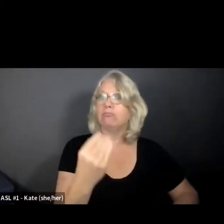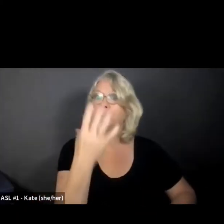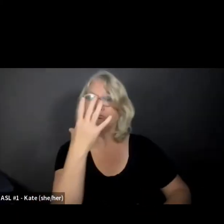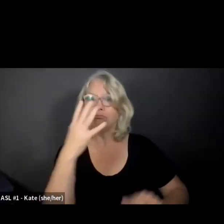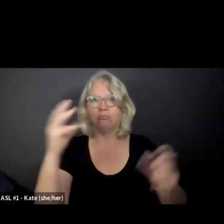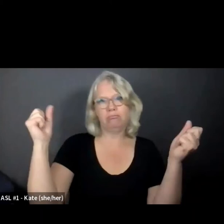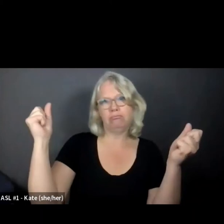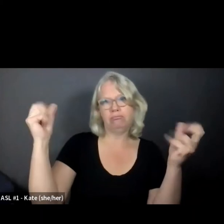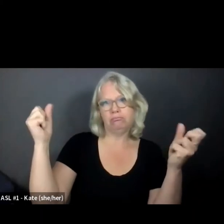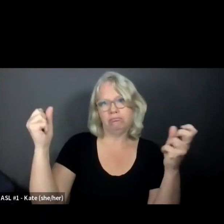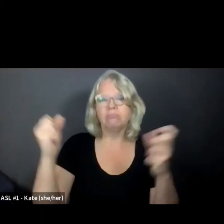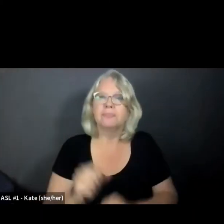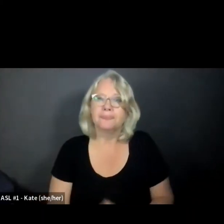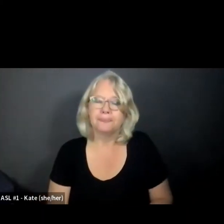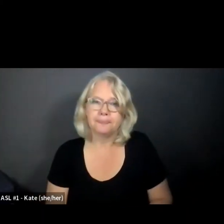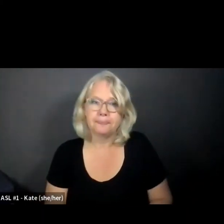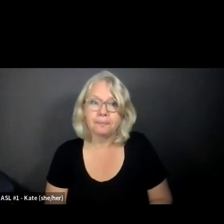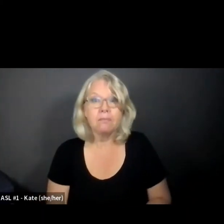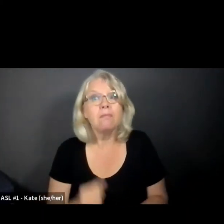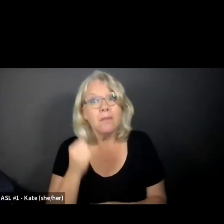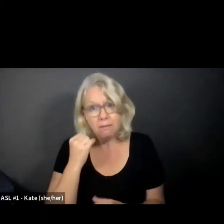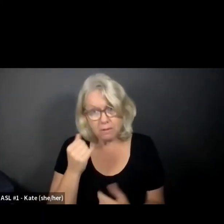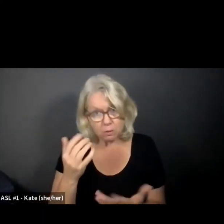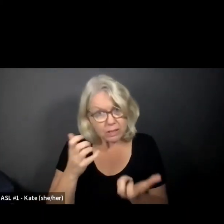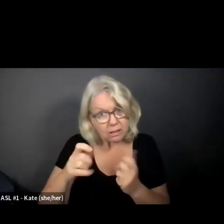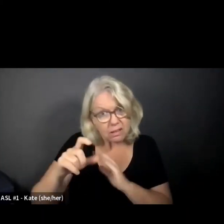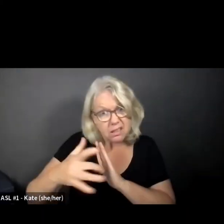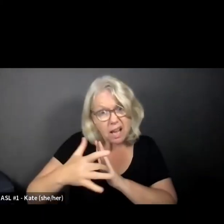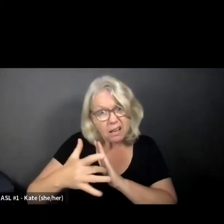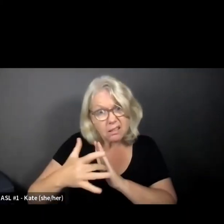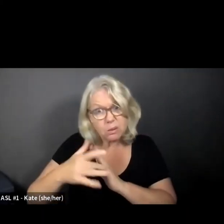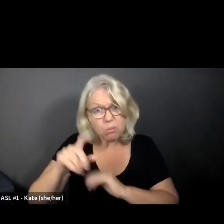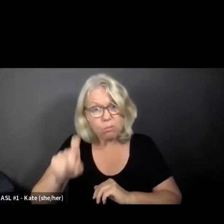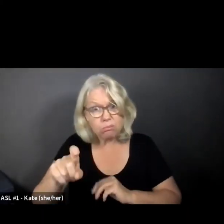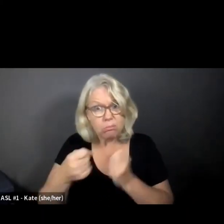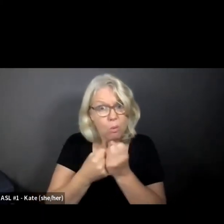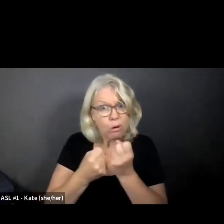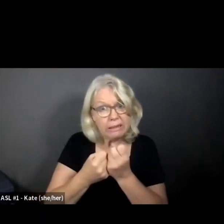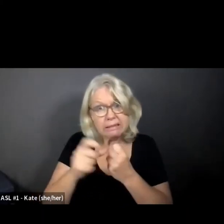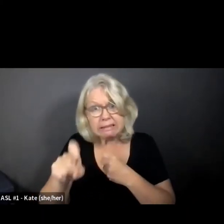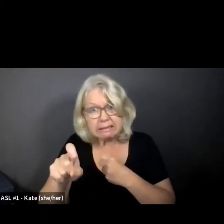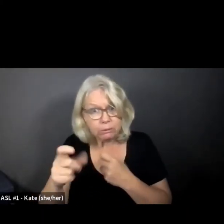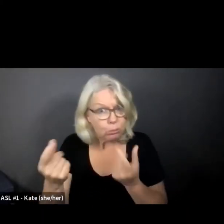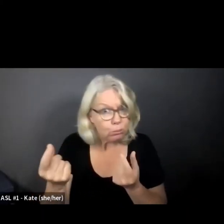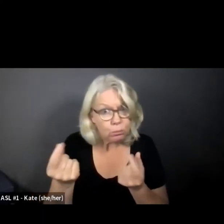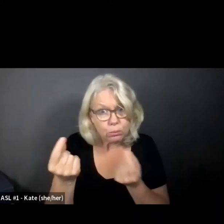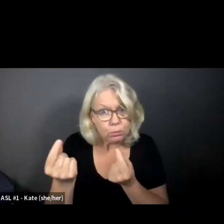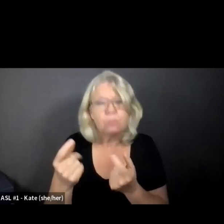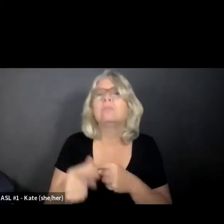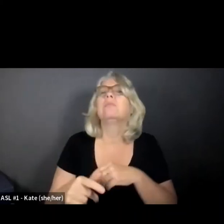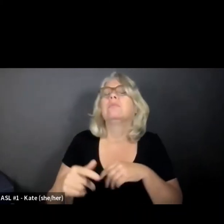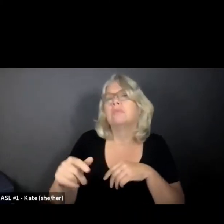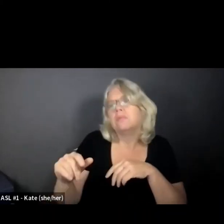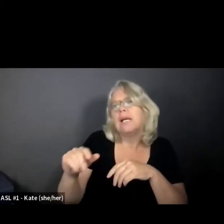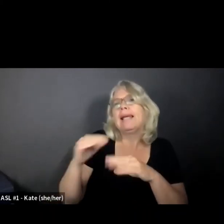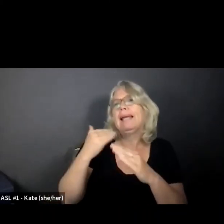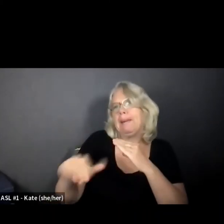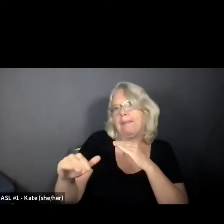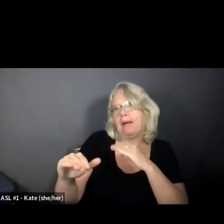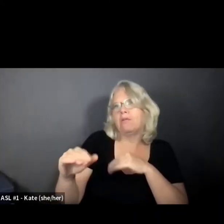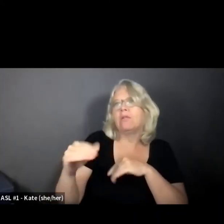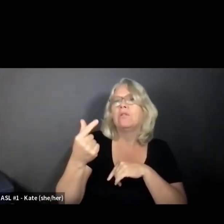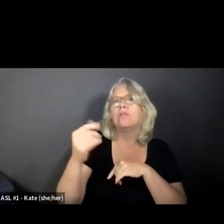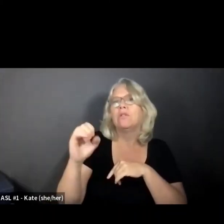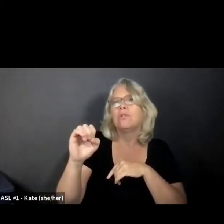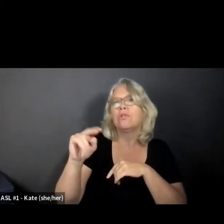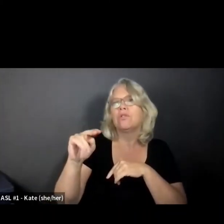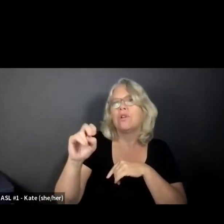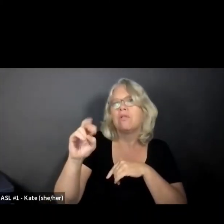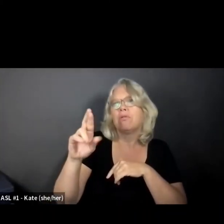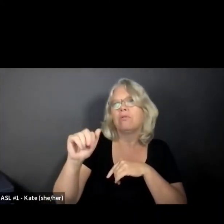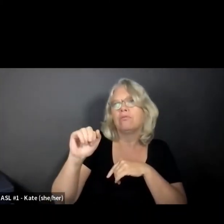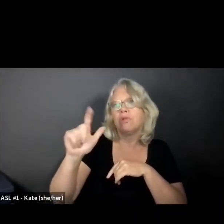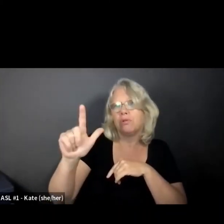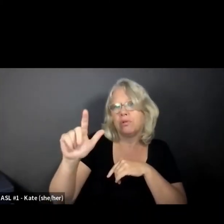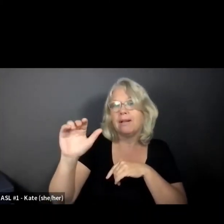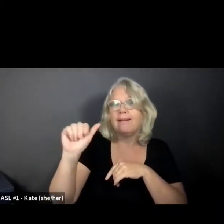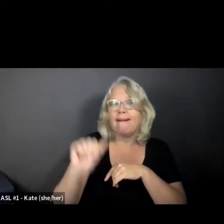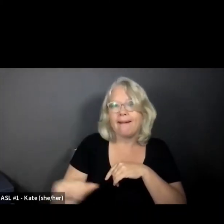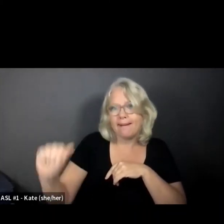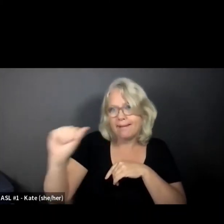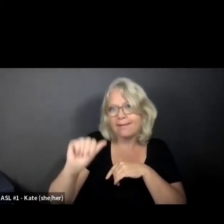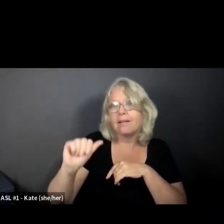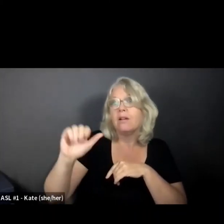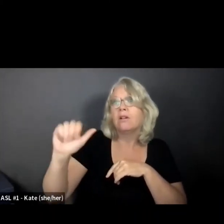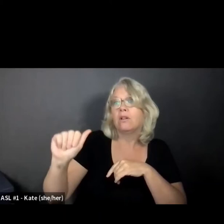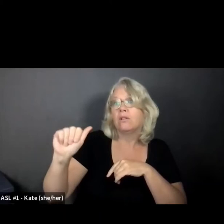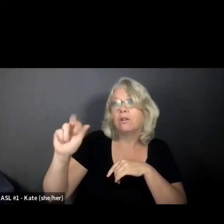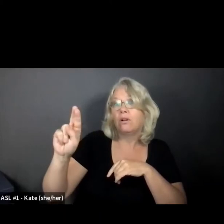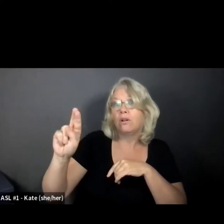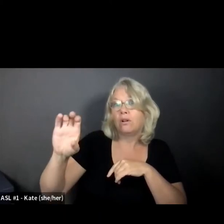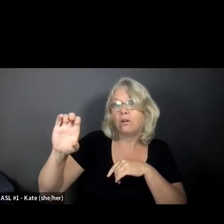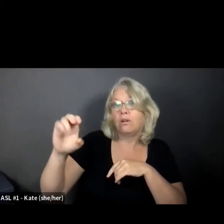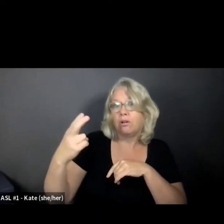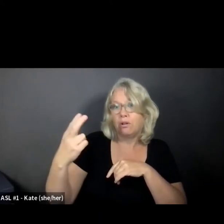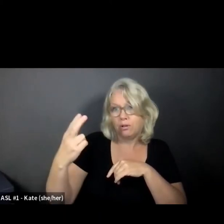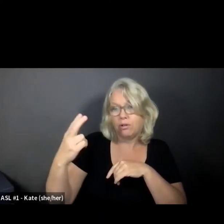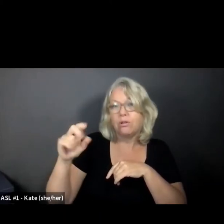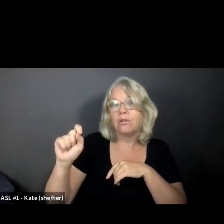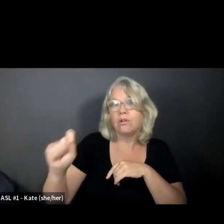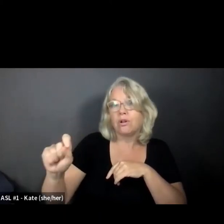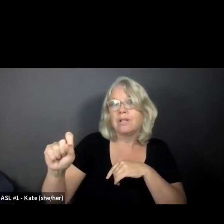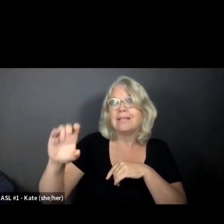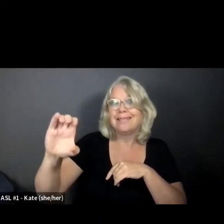TO ACCESS TECHNICAL SUPPORT, PLEASE EMAIL GENERAL@ARCH.CLCJ.CA.